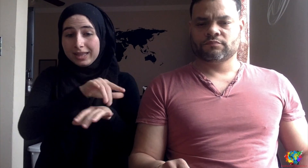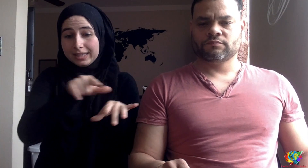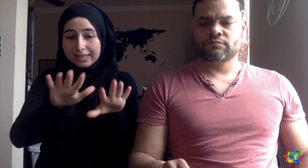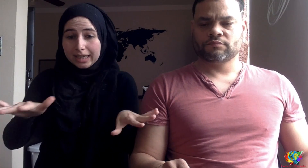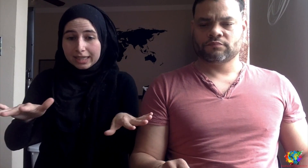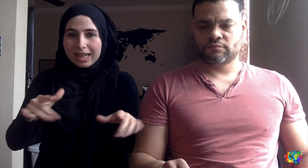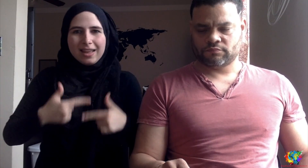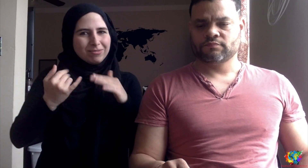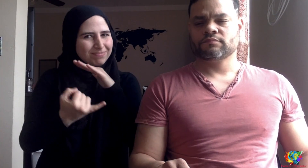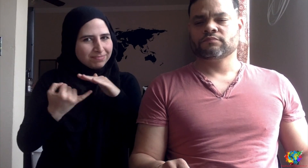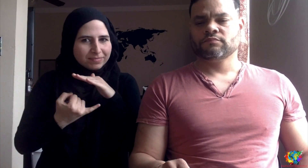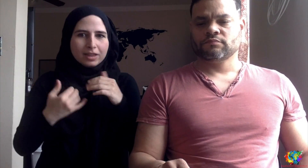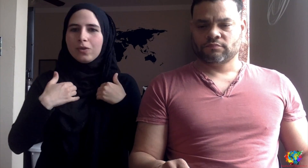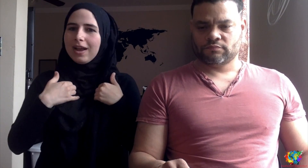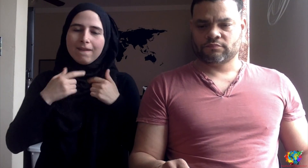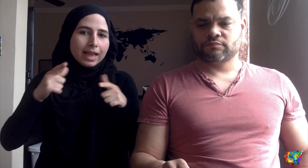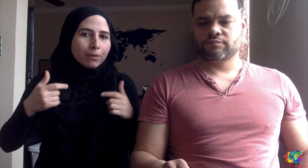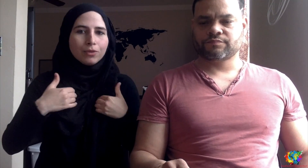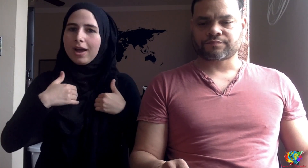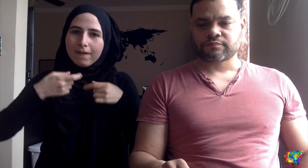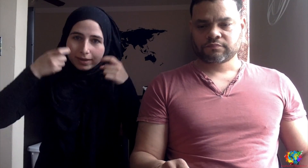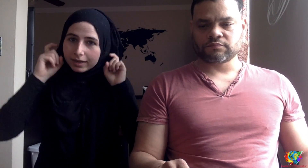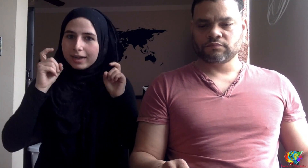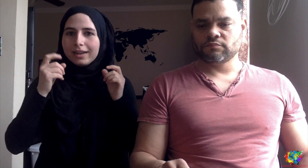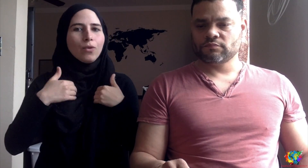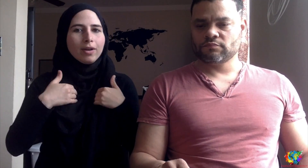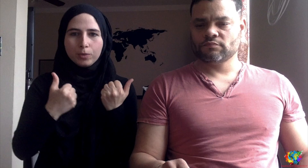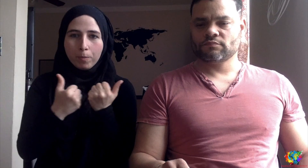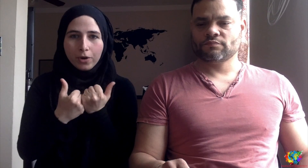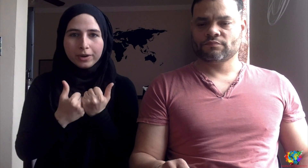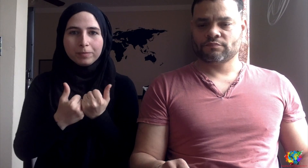So these kids live in isolation with no language, no hearing aids and don't have support